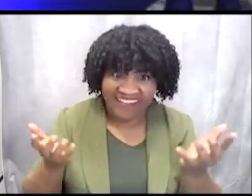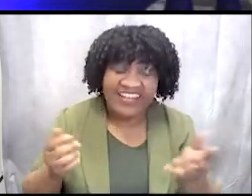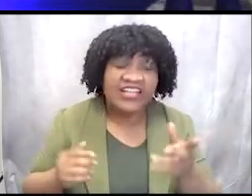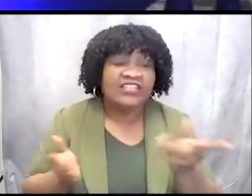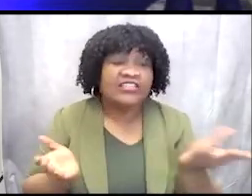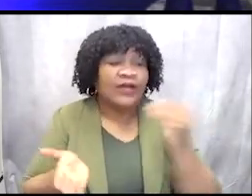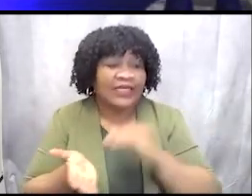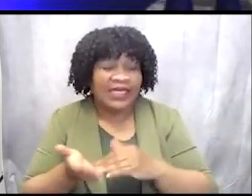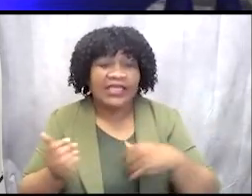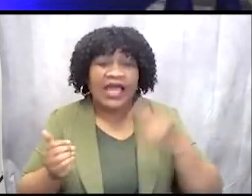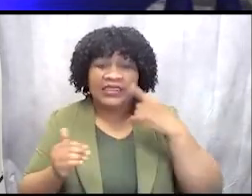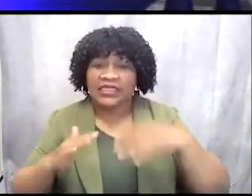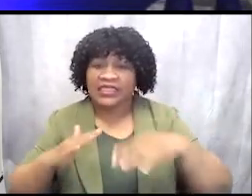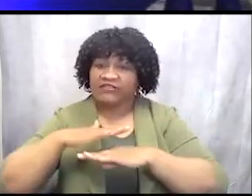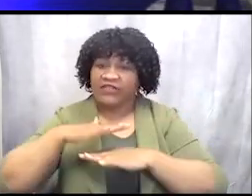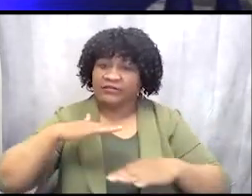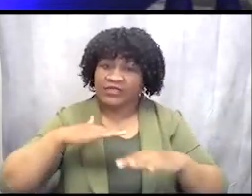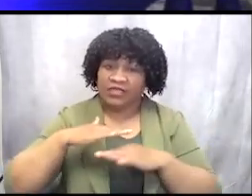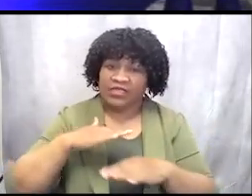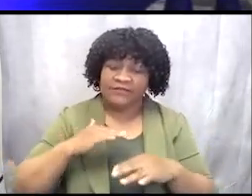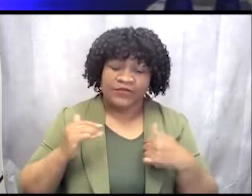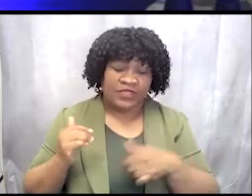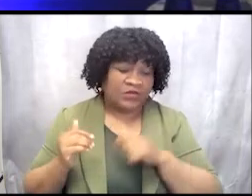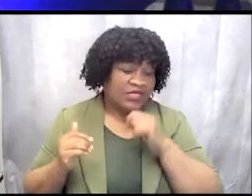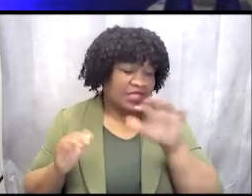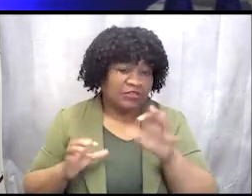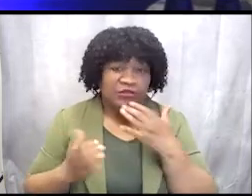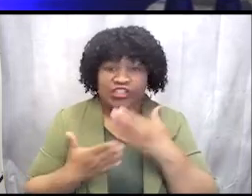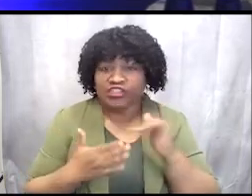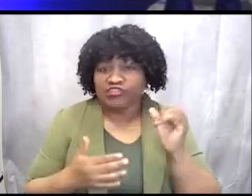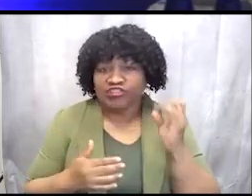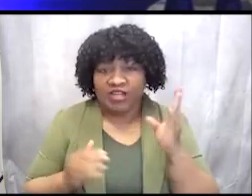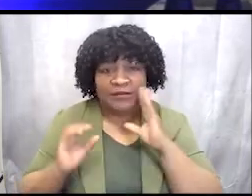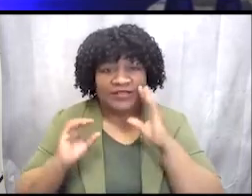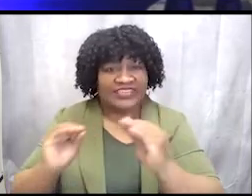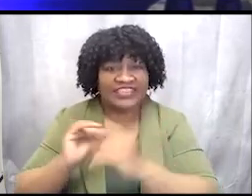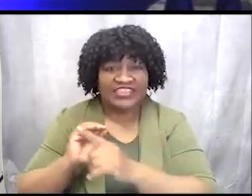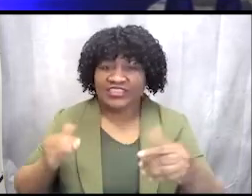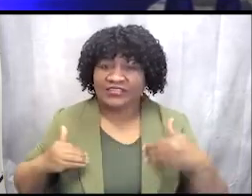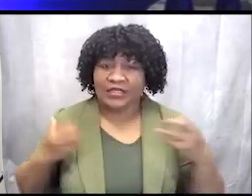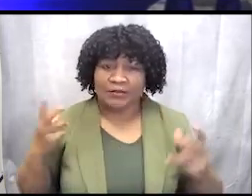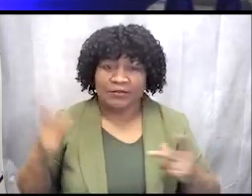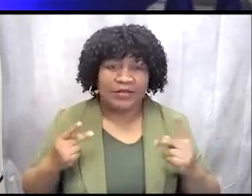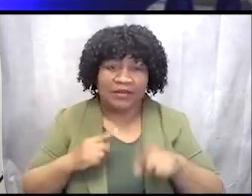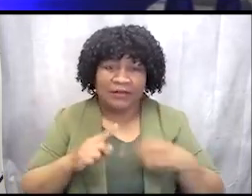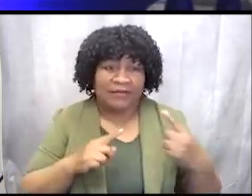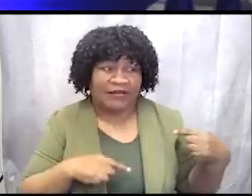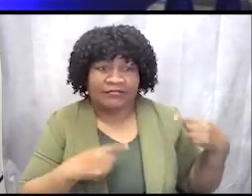So I think fundamentally, we do not do a good job of teaching young people of that.